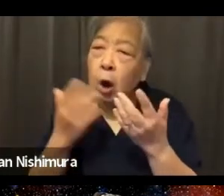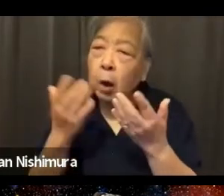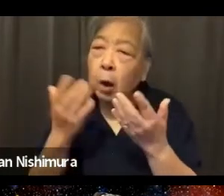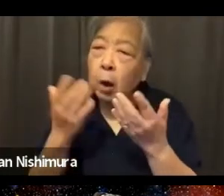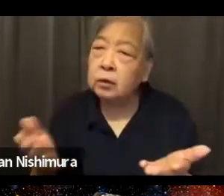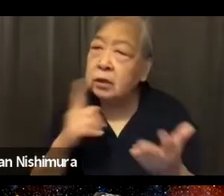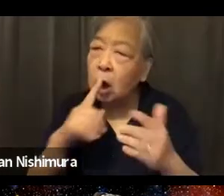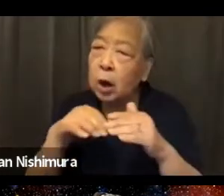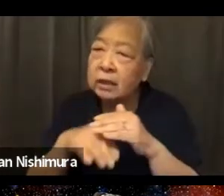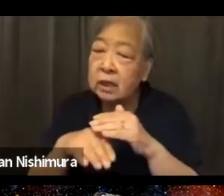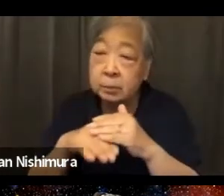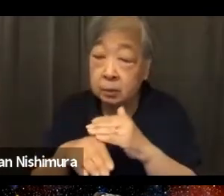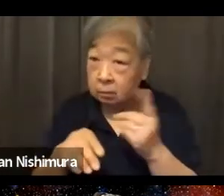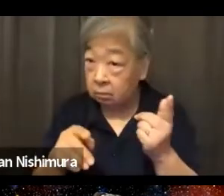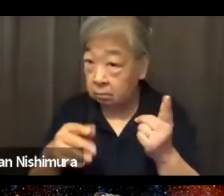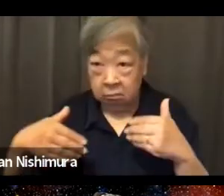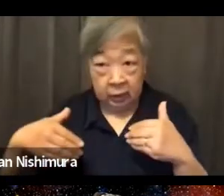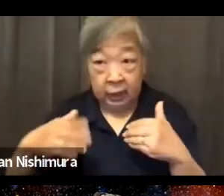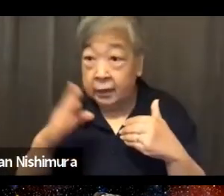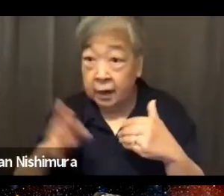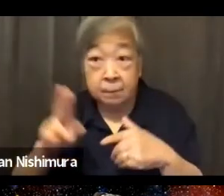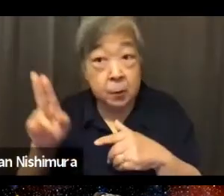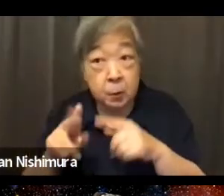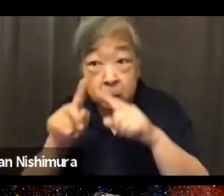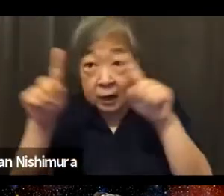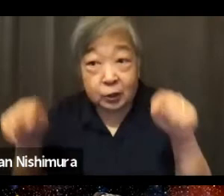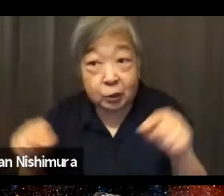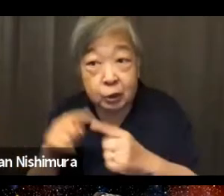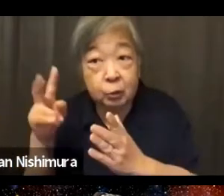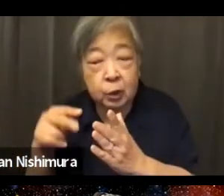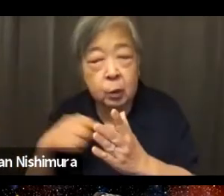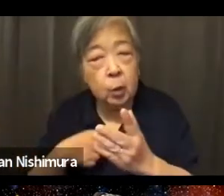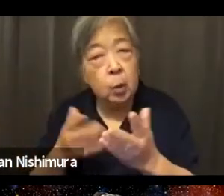If you've never used a screen reader, I really recommend you can find free ones online to